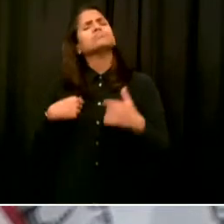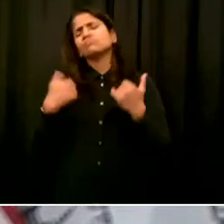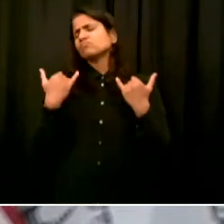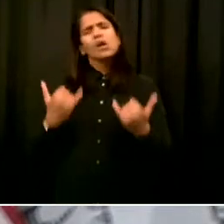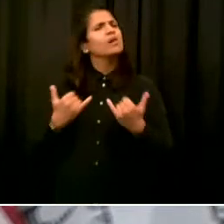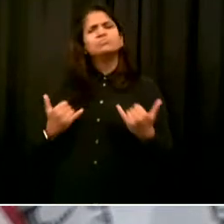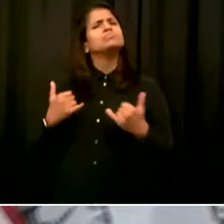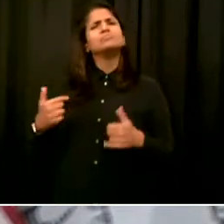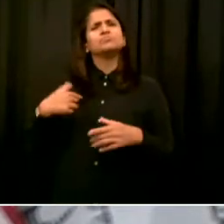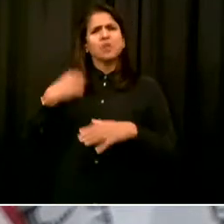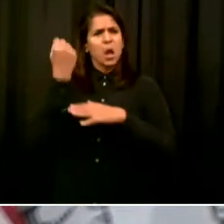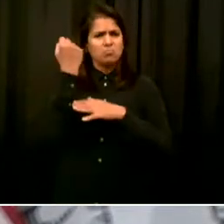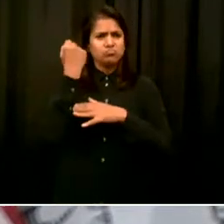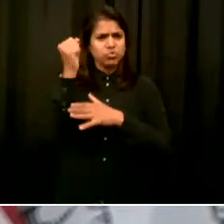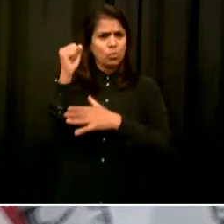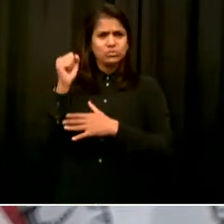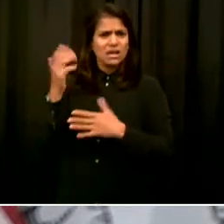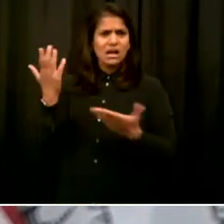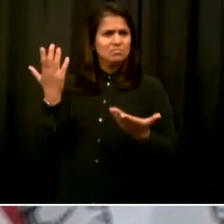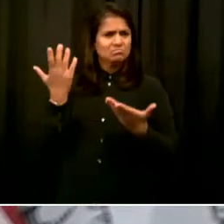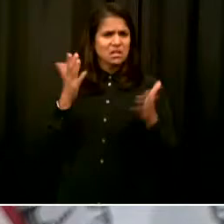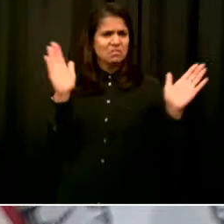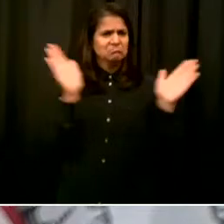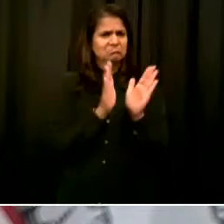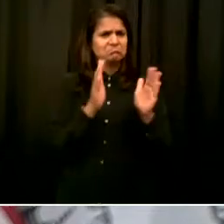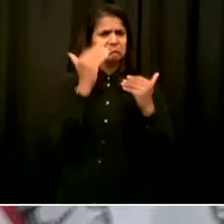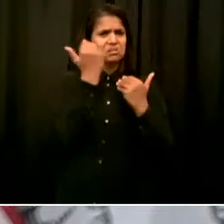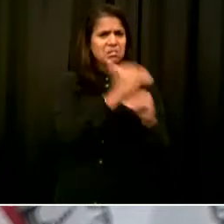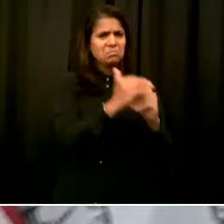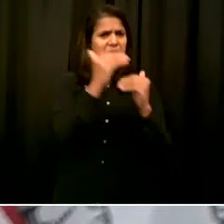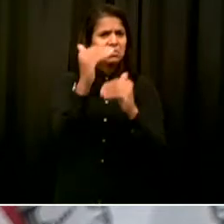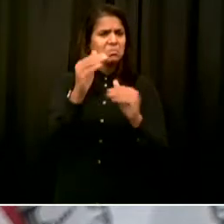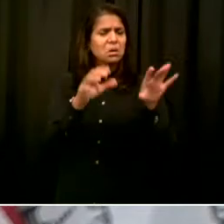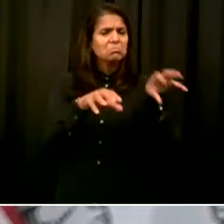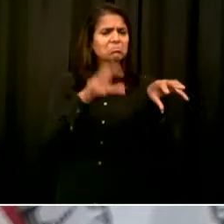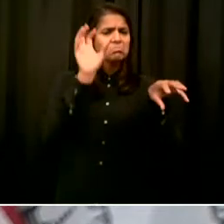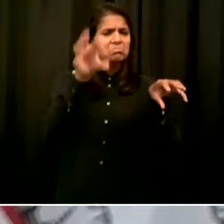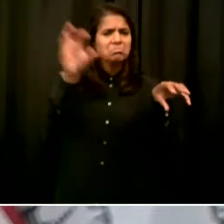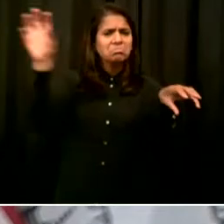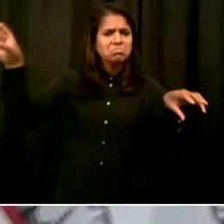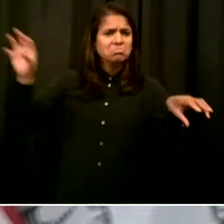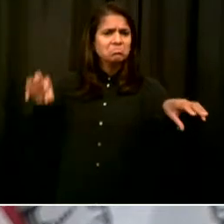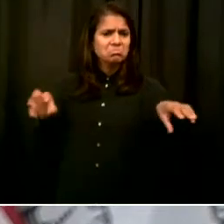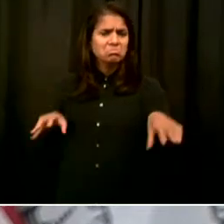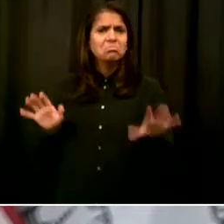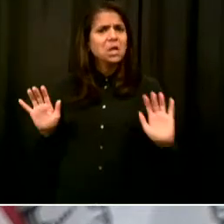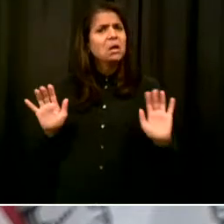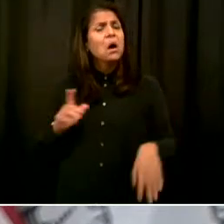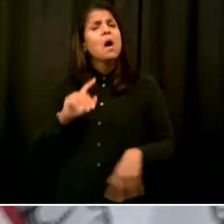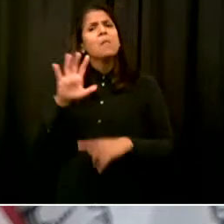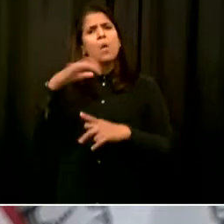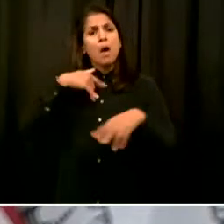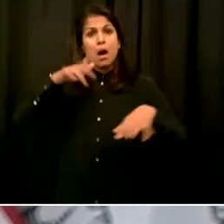AGAIN, JULIET, WE HAVE SEEN VERY LIMITED PROTESTS AND